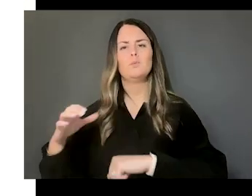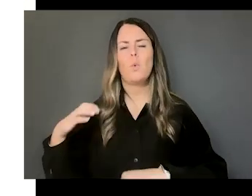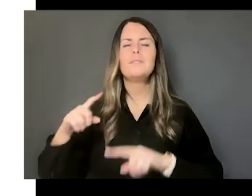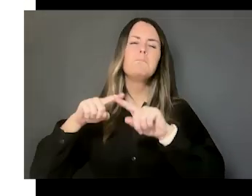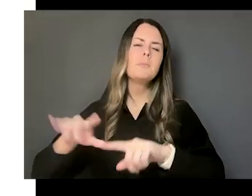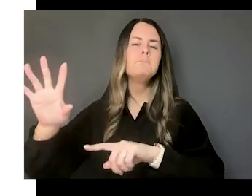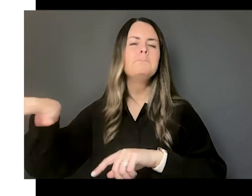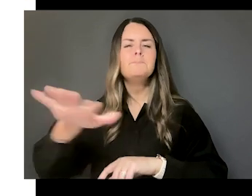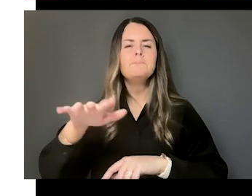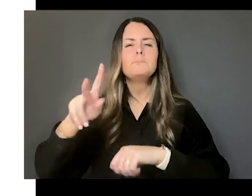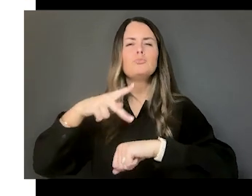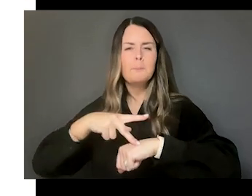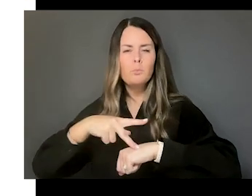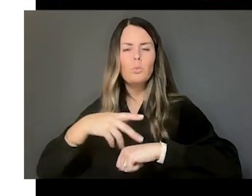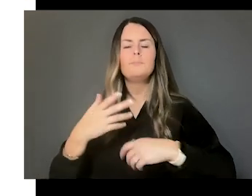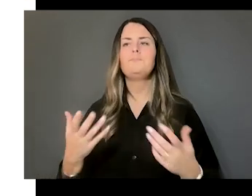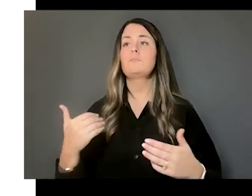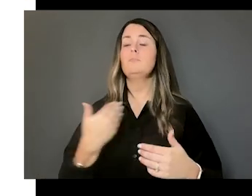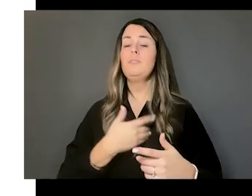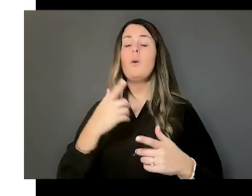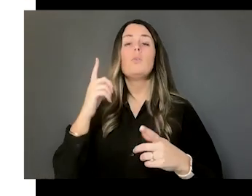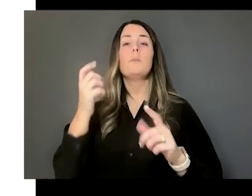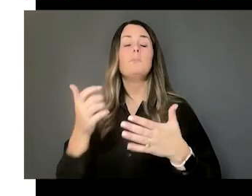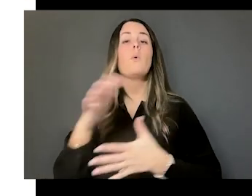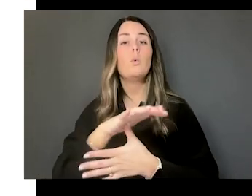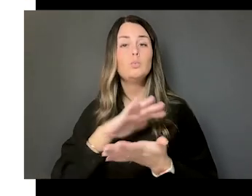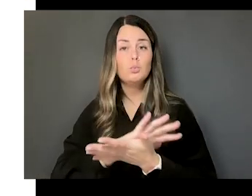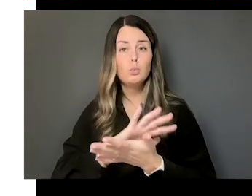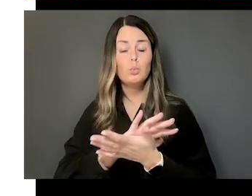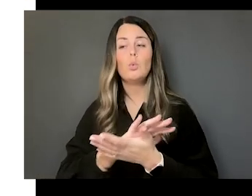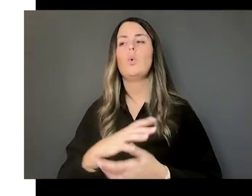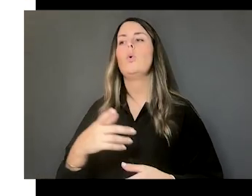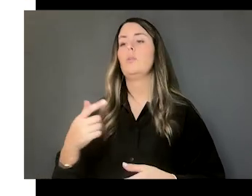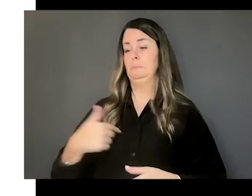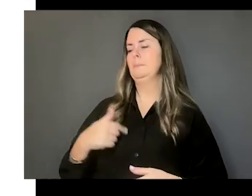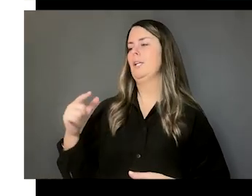In, in our priority schools, which is what Grace and I specifically focus on,